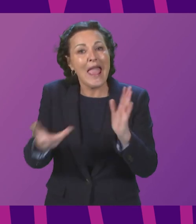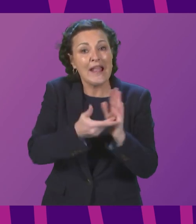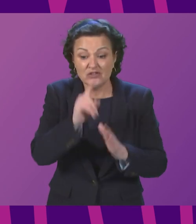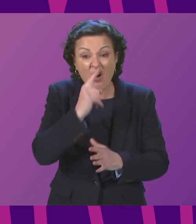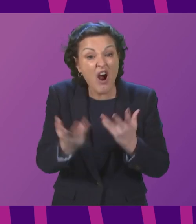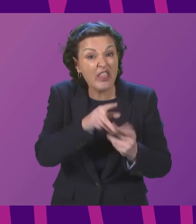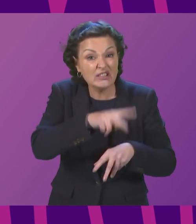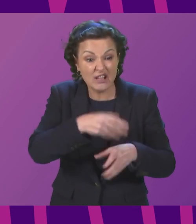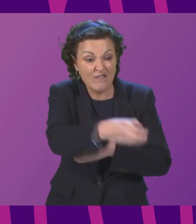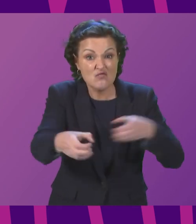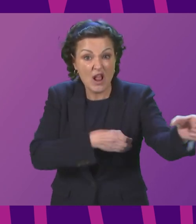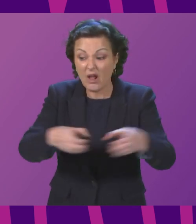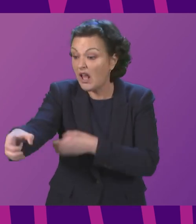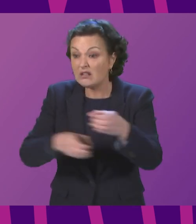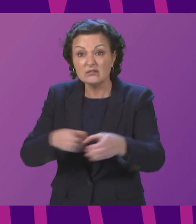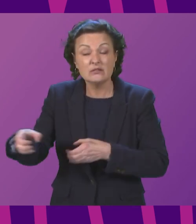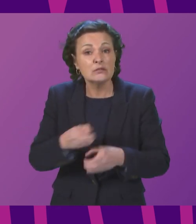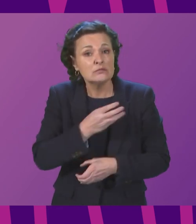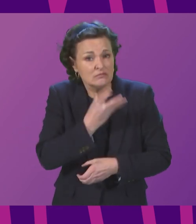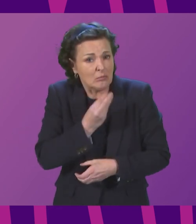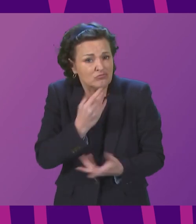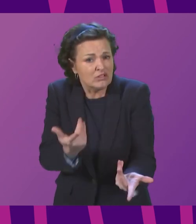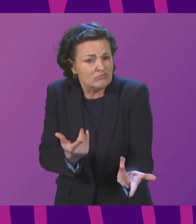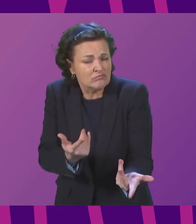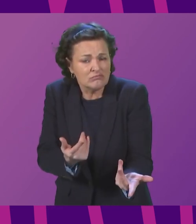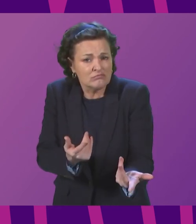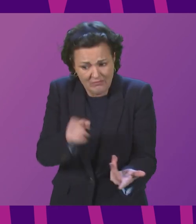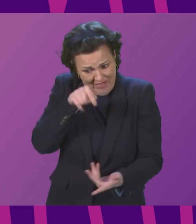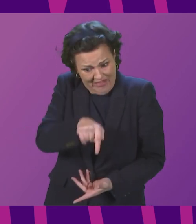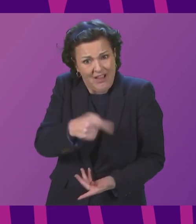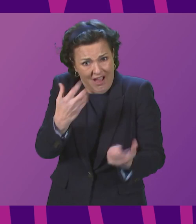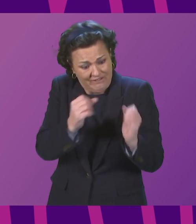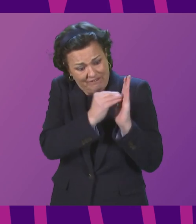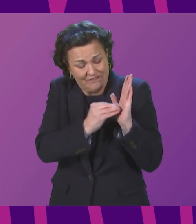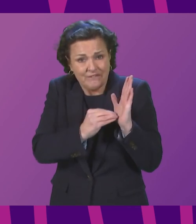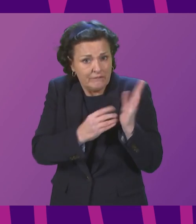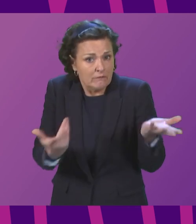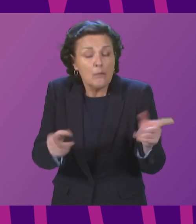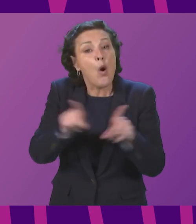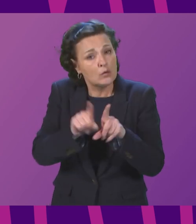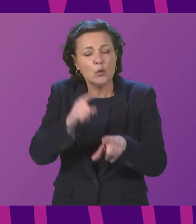Those arrangements are already in place, and our funding for additional teachers has already